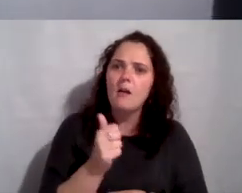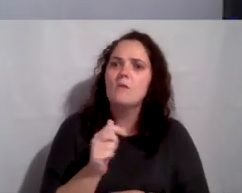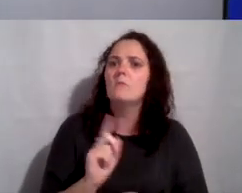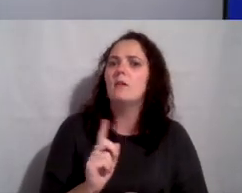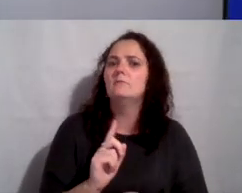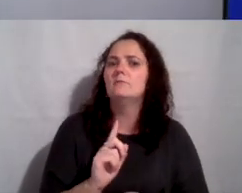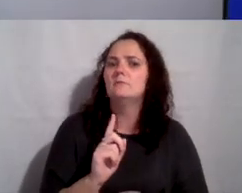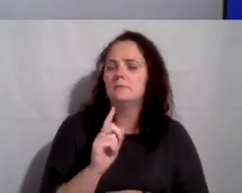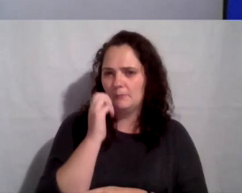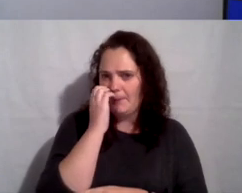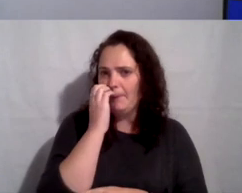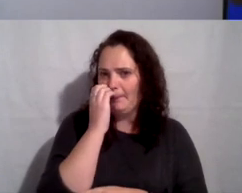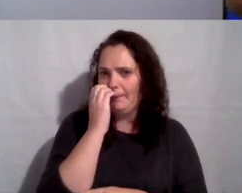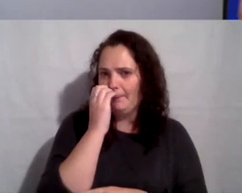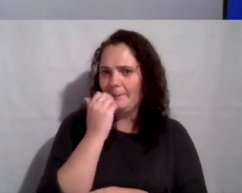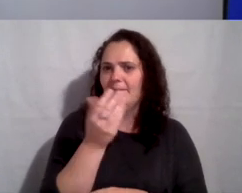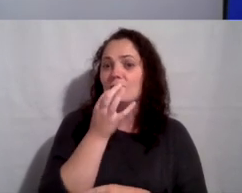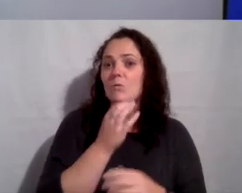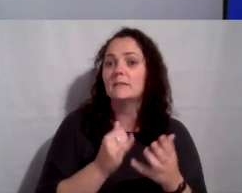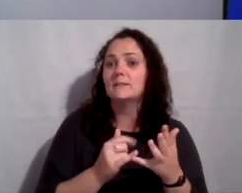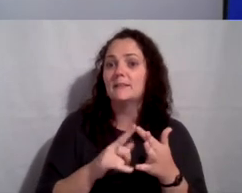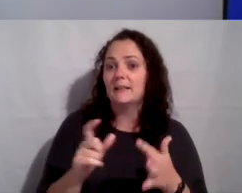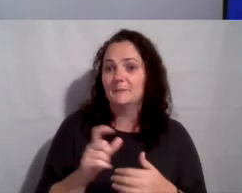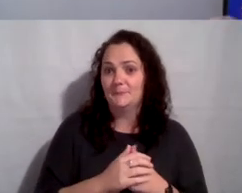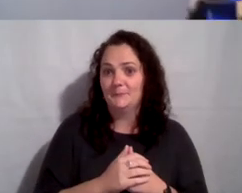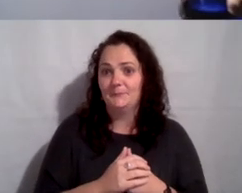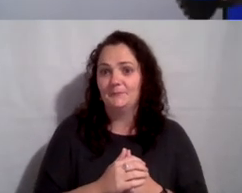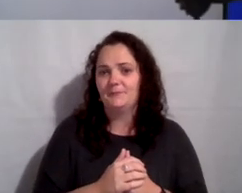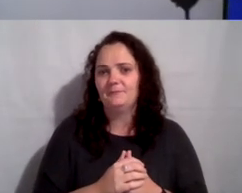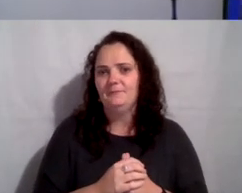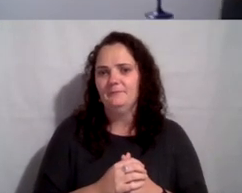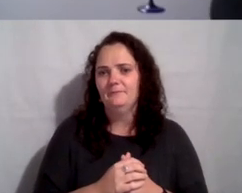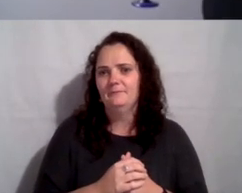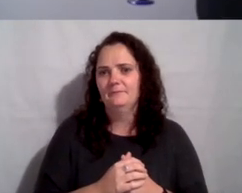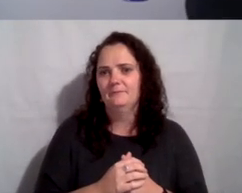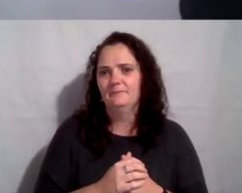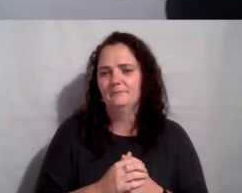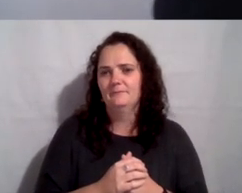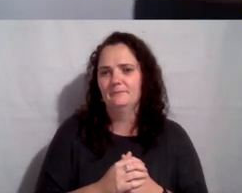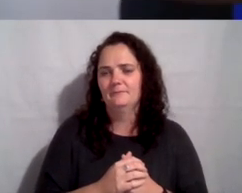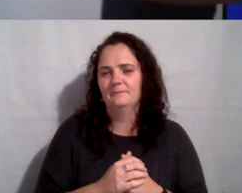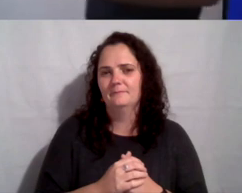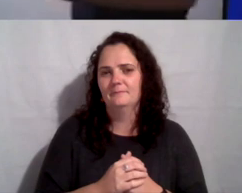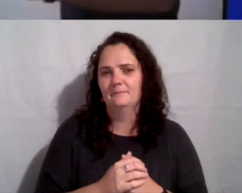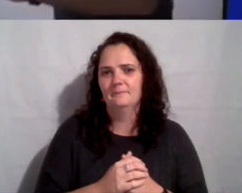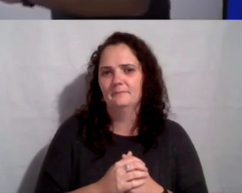let's give that one a few more seconds